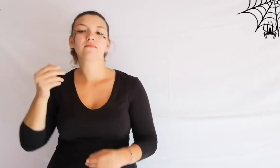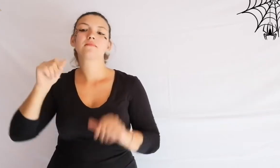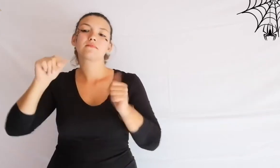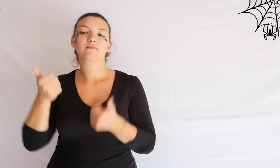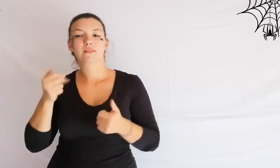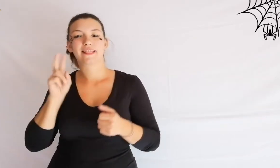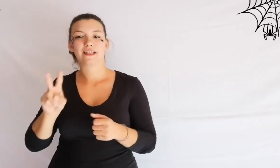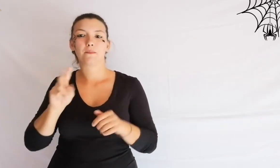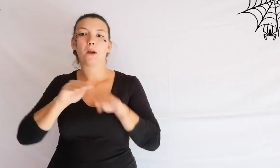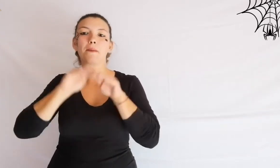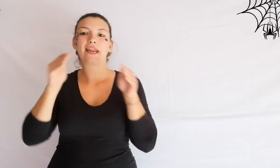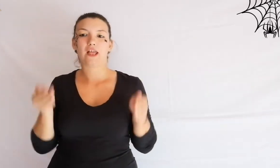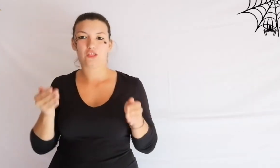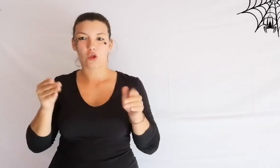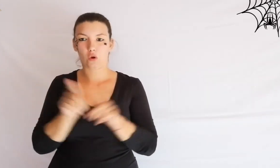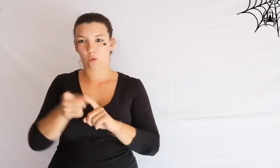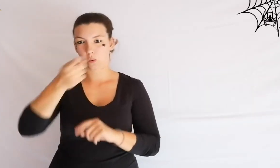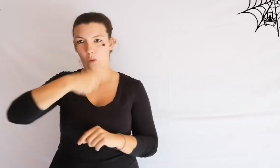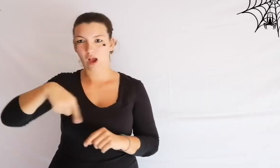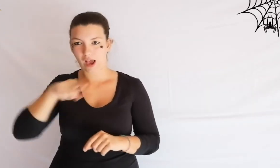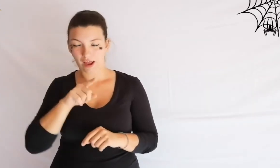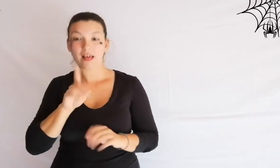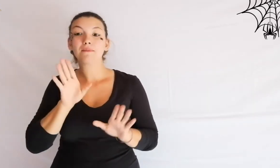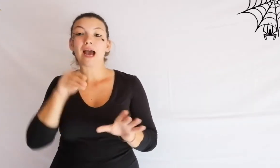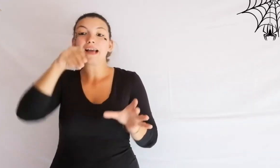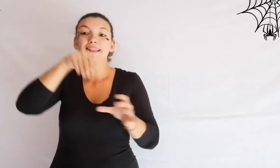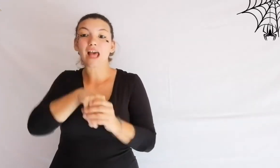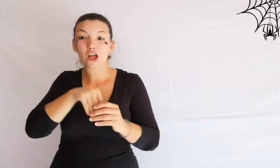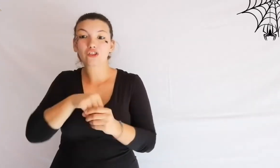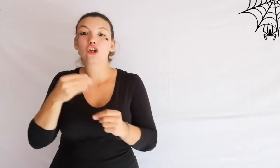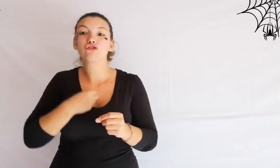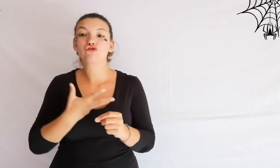It is like our panettone but with objects